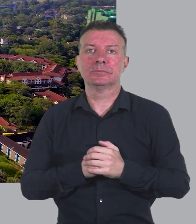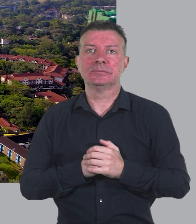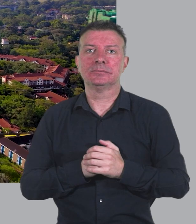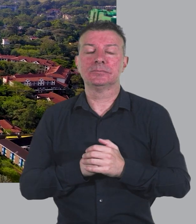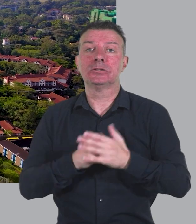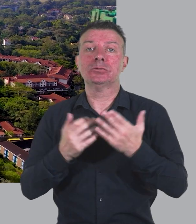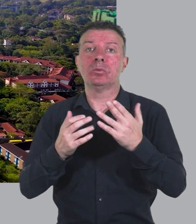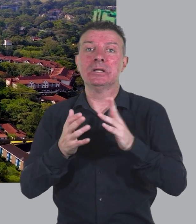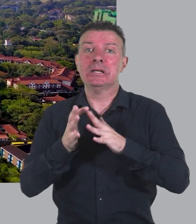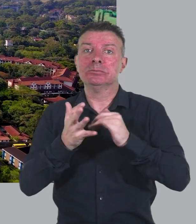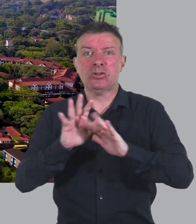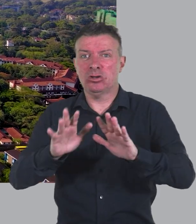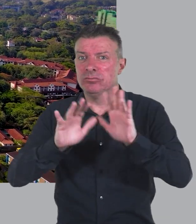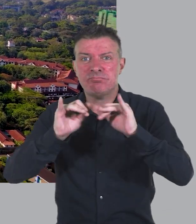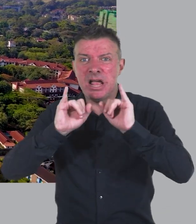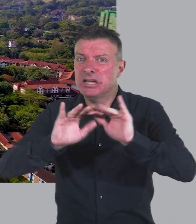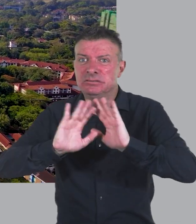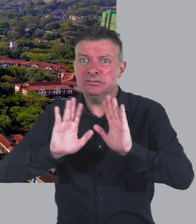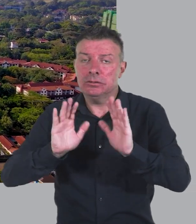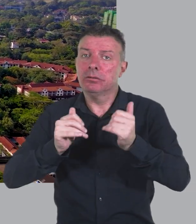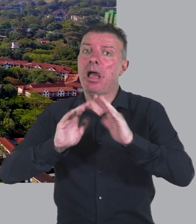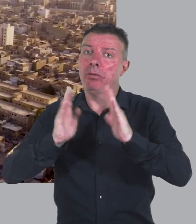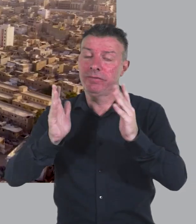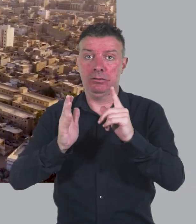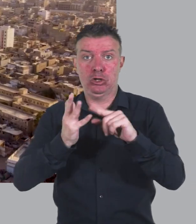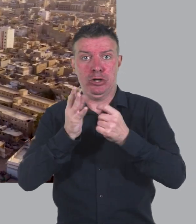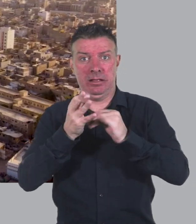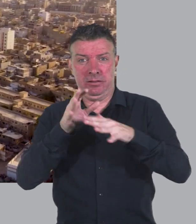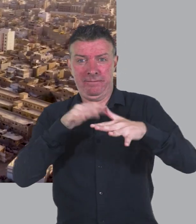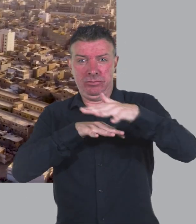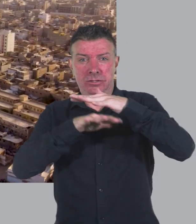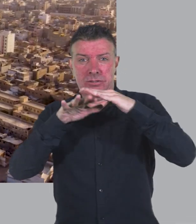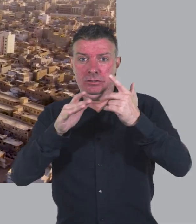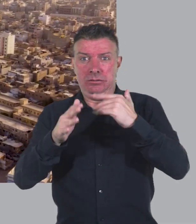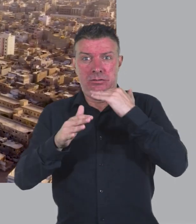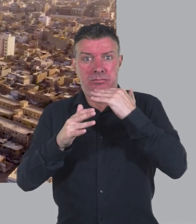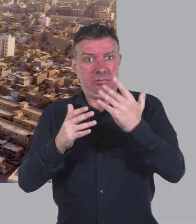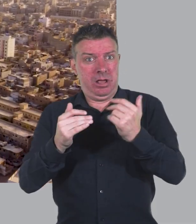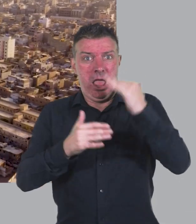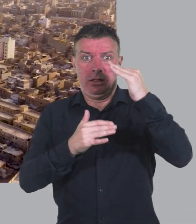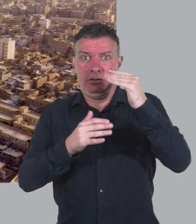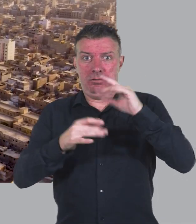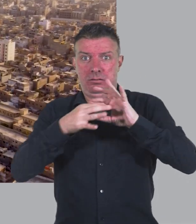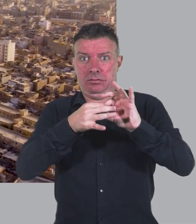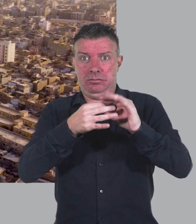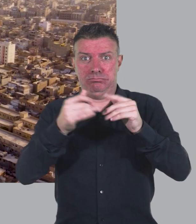The news is not all bad, however. In the urban environment, there are new high-leverage, market-shaping tools